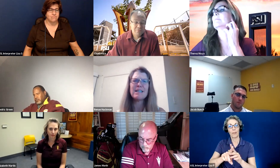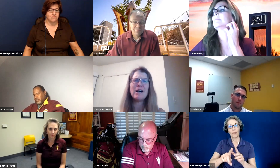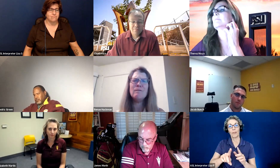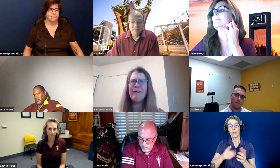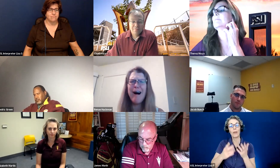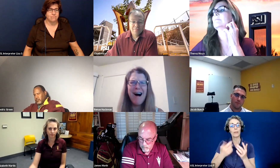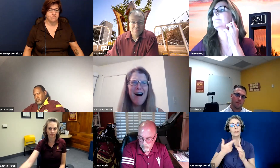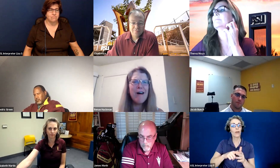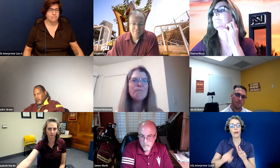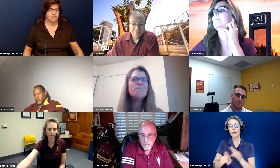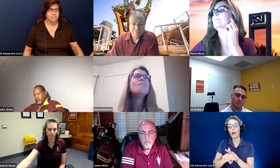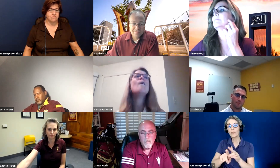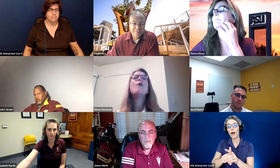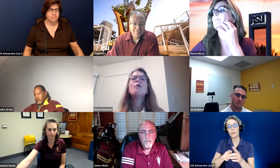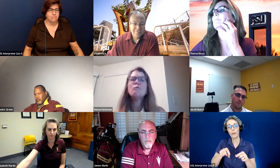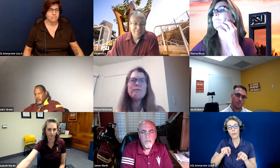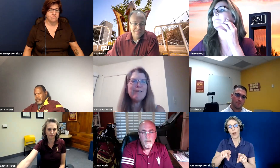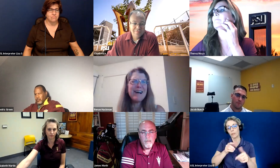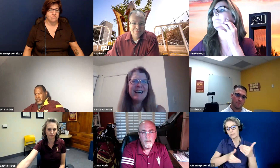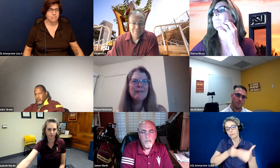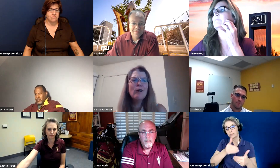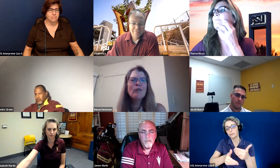come up with we have